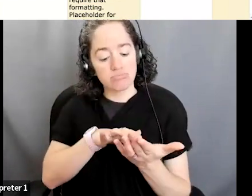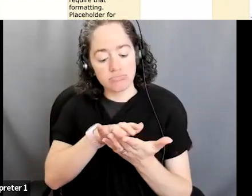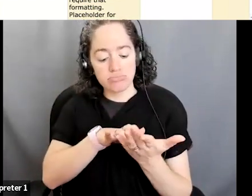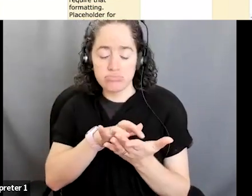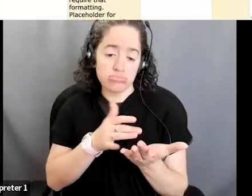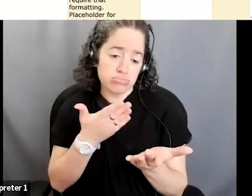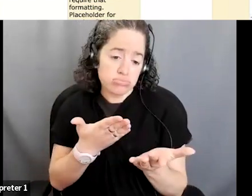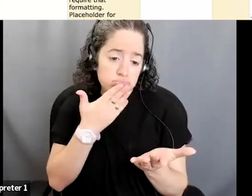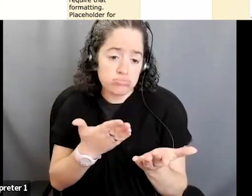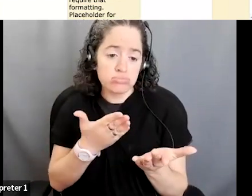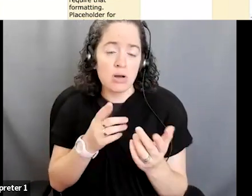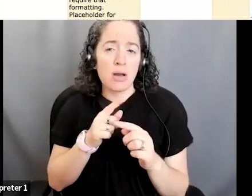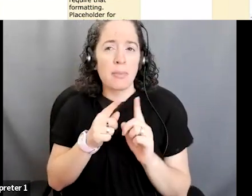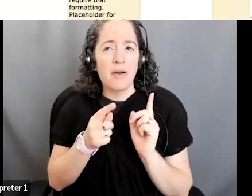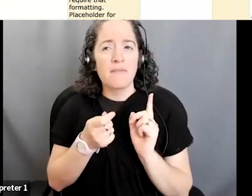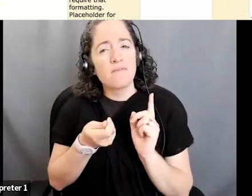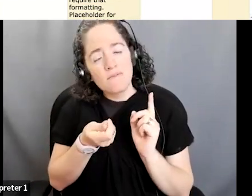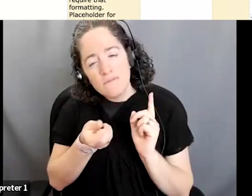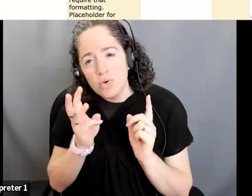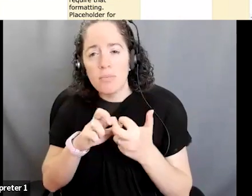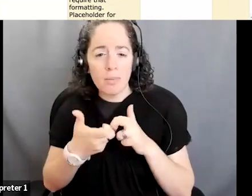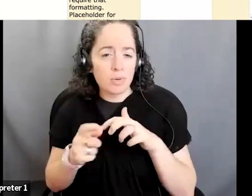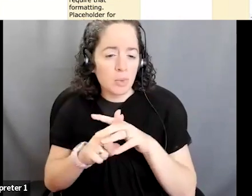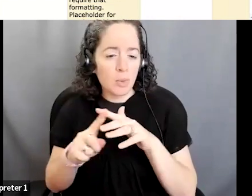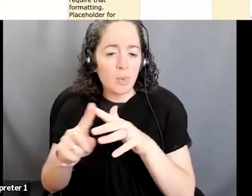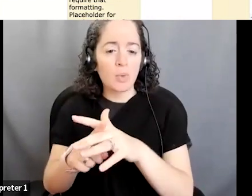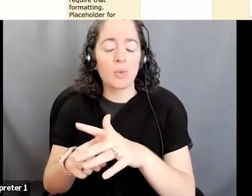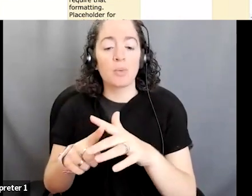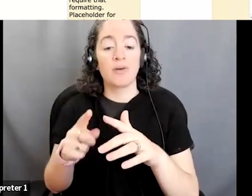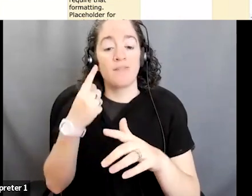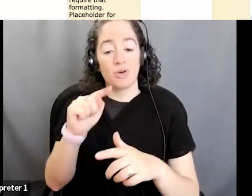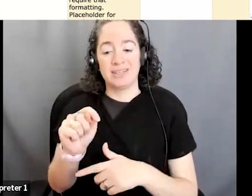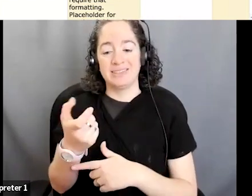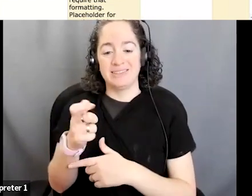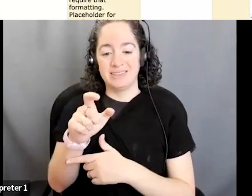of them had difficulties was on the criteria for resized text.